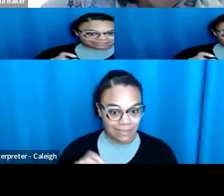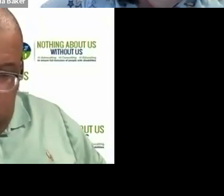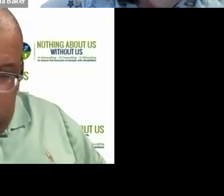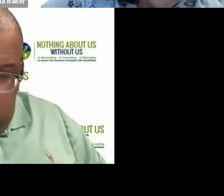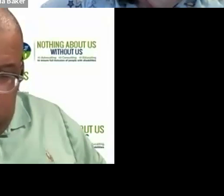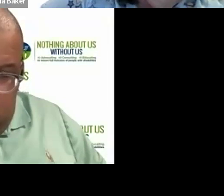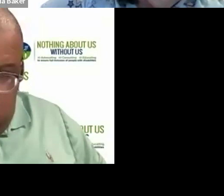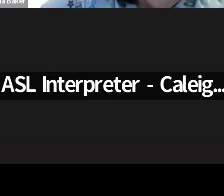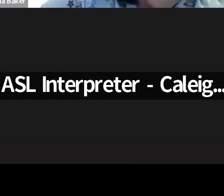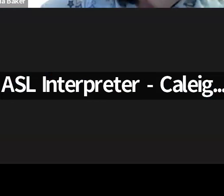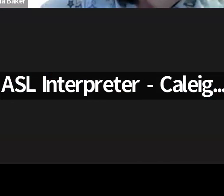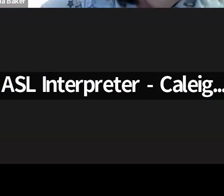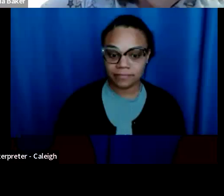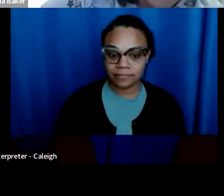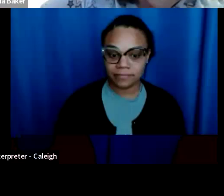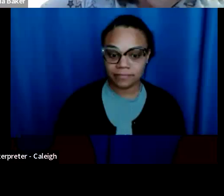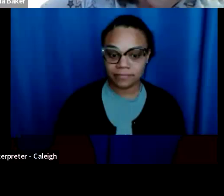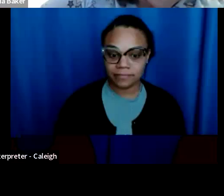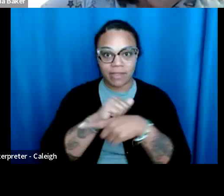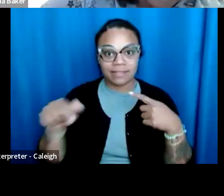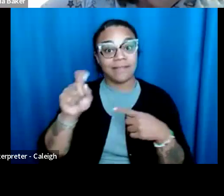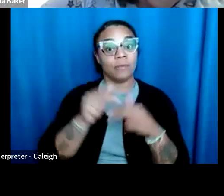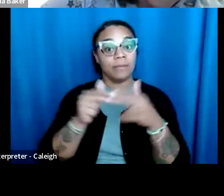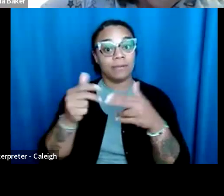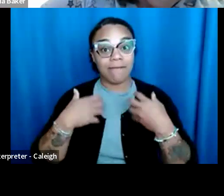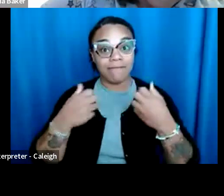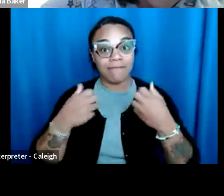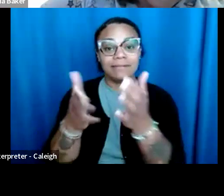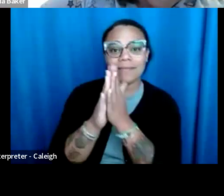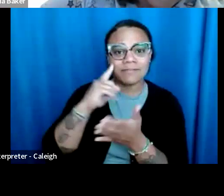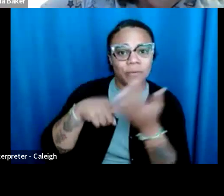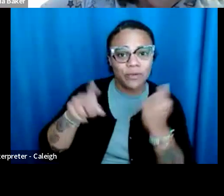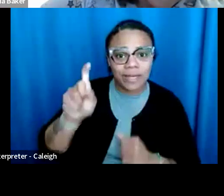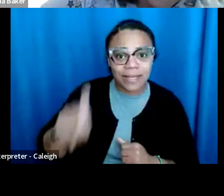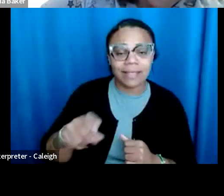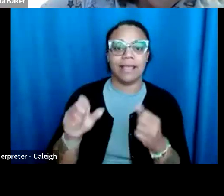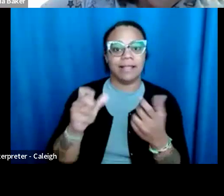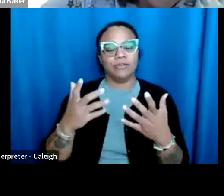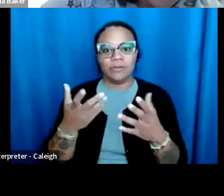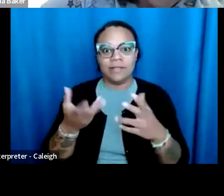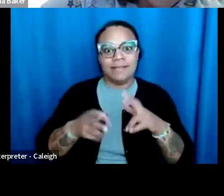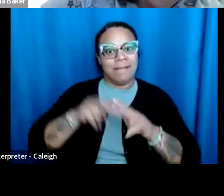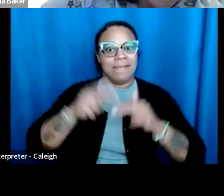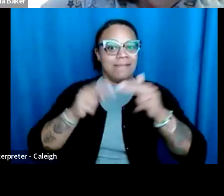Building your confidence, starting to ask for little things that you need, and being able to work your courage up to advocating for those bigger things.